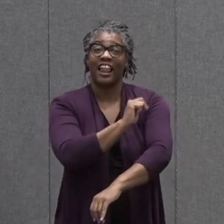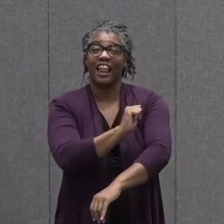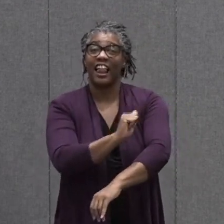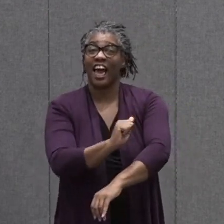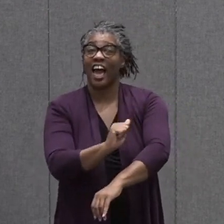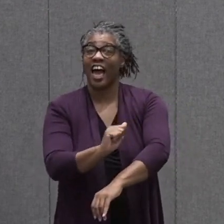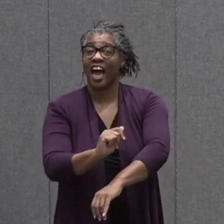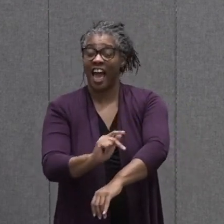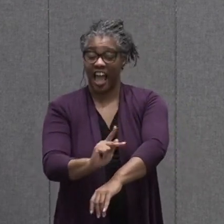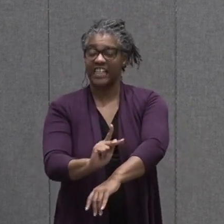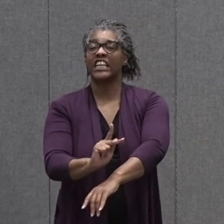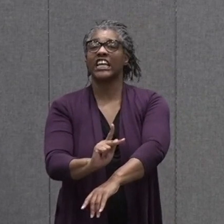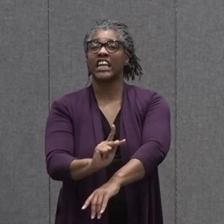k, very good.